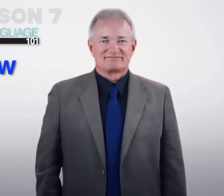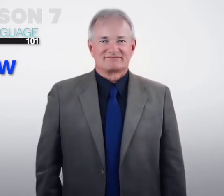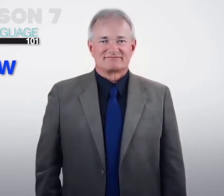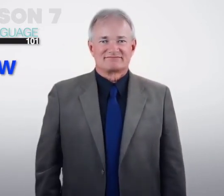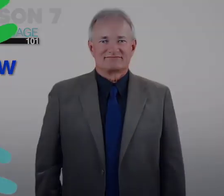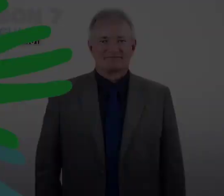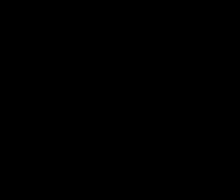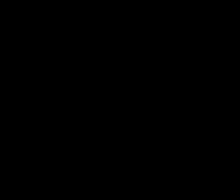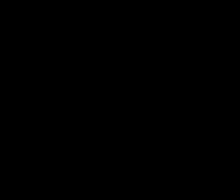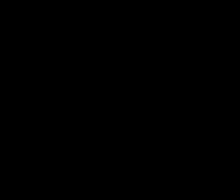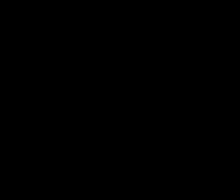(air whooshing)